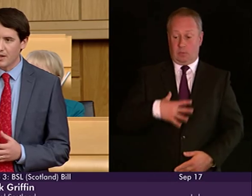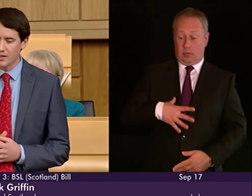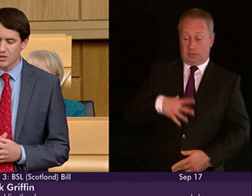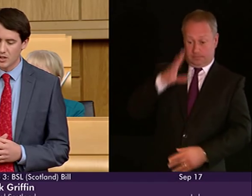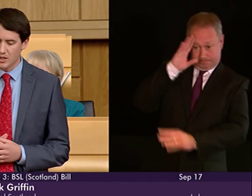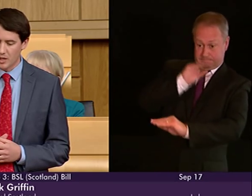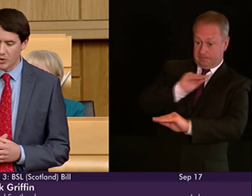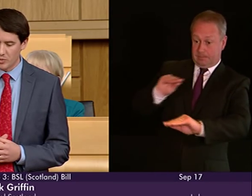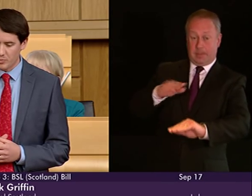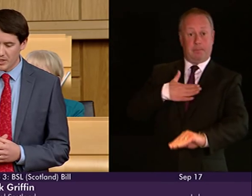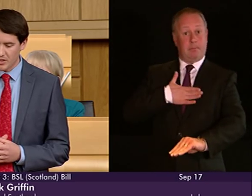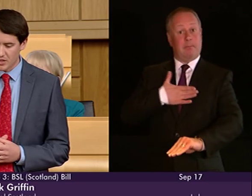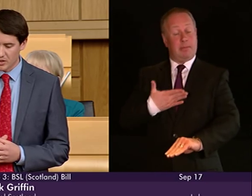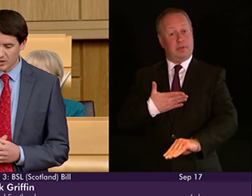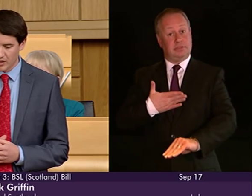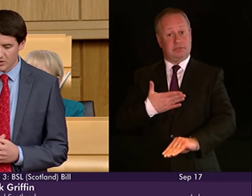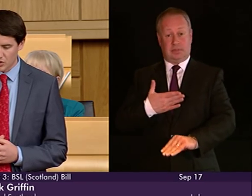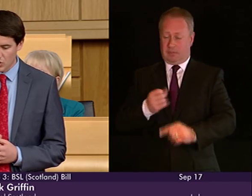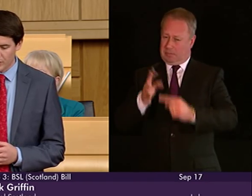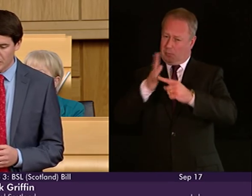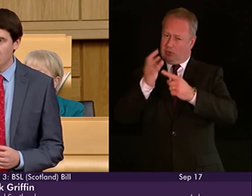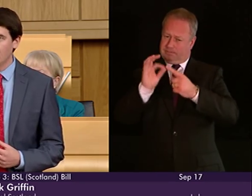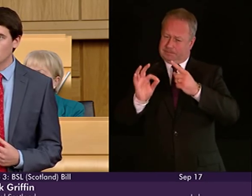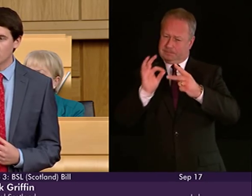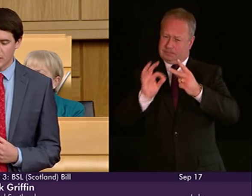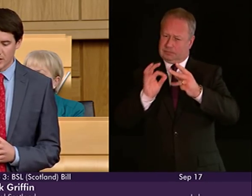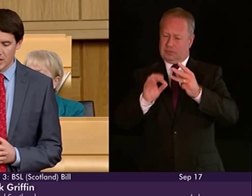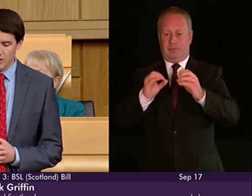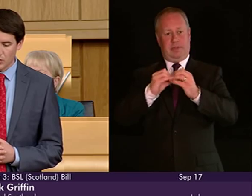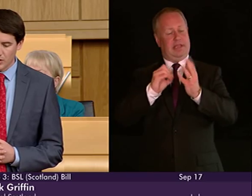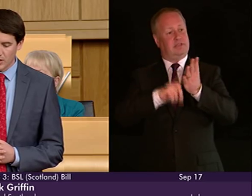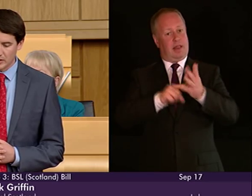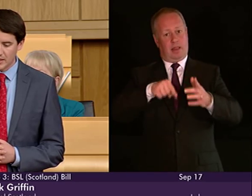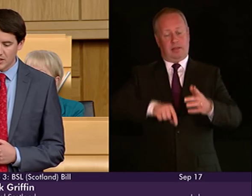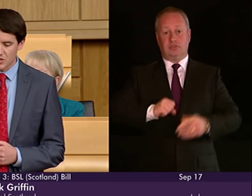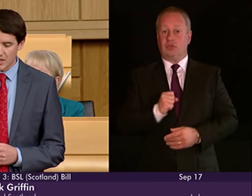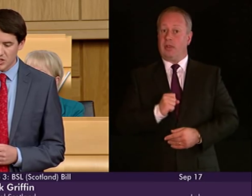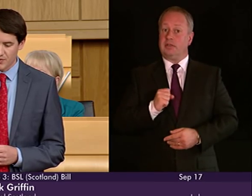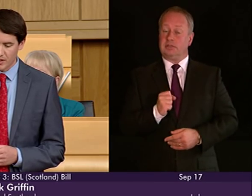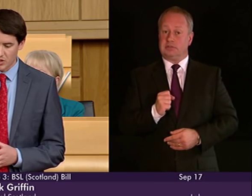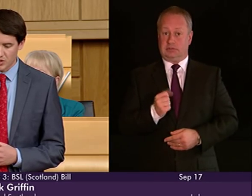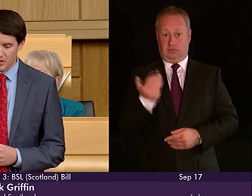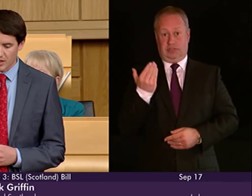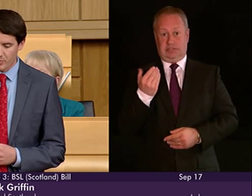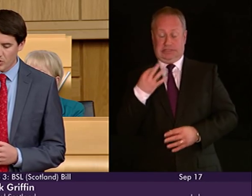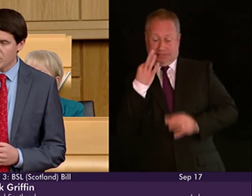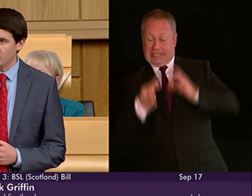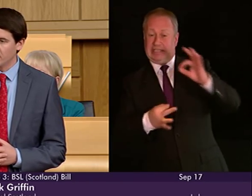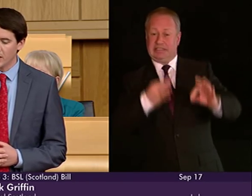facts about BSL in Scotland. According to the latest census figures, there are approximately